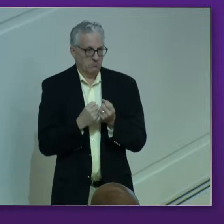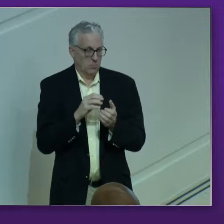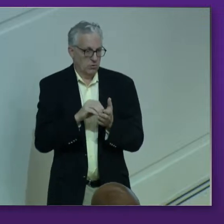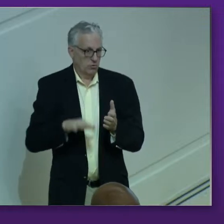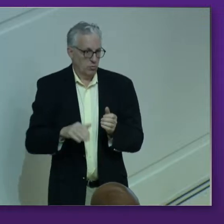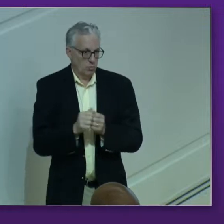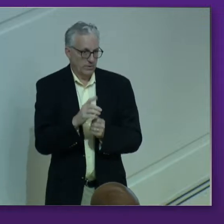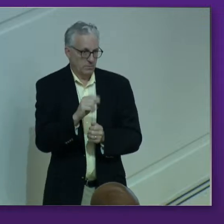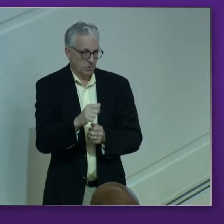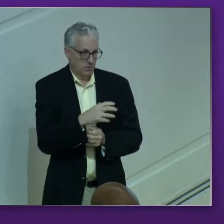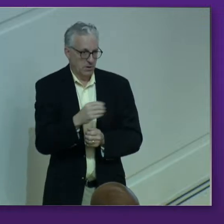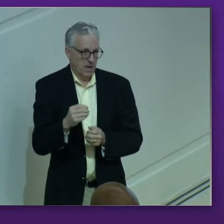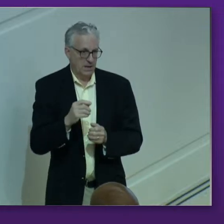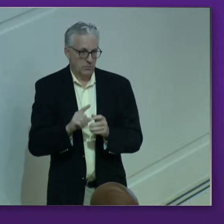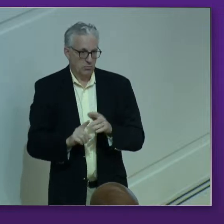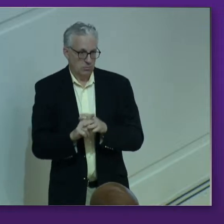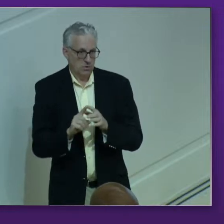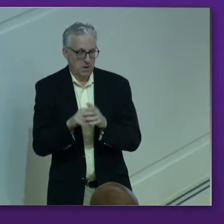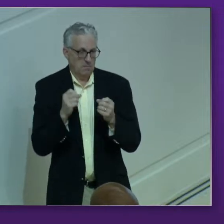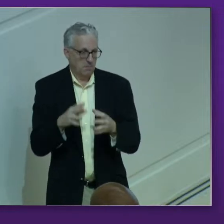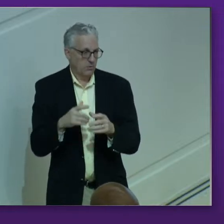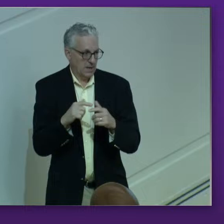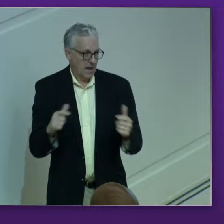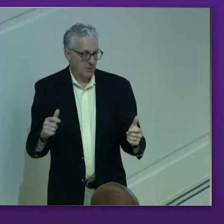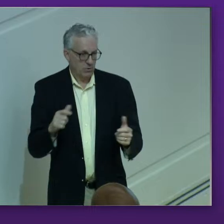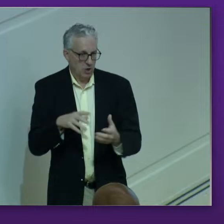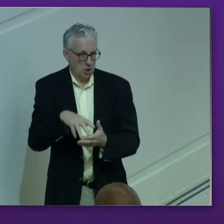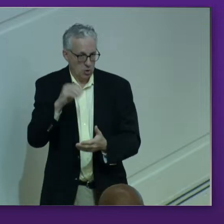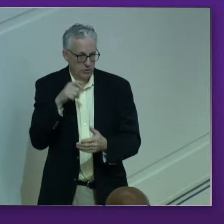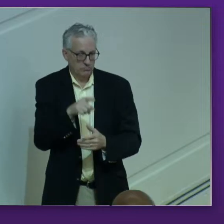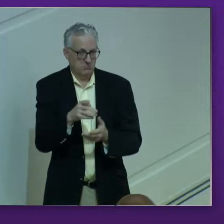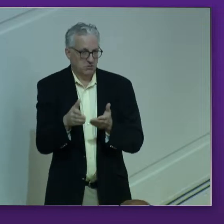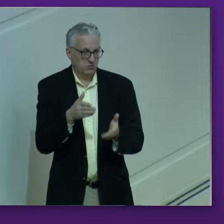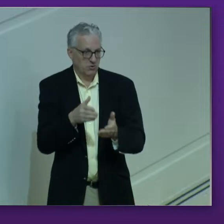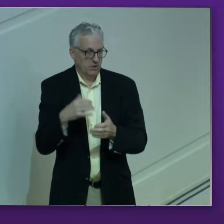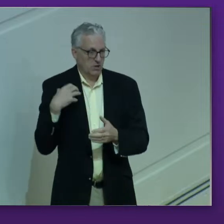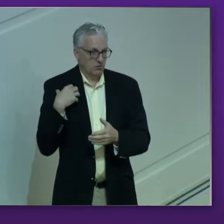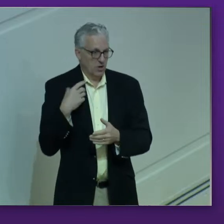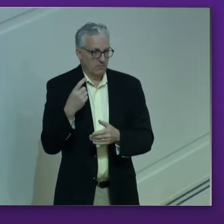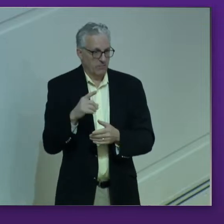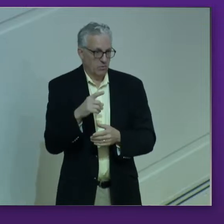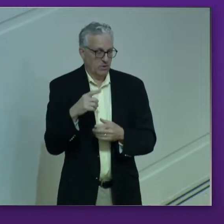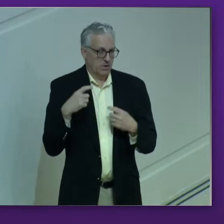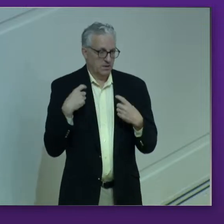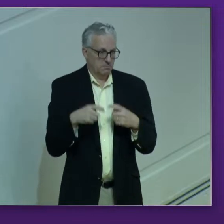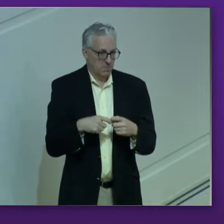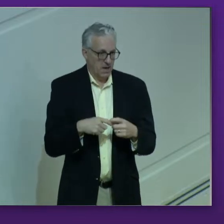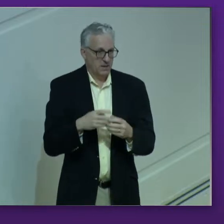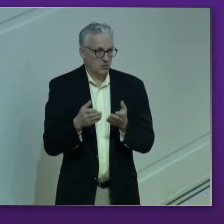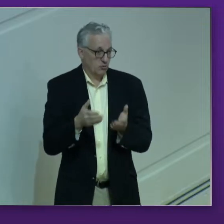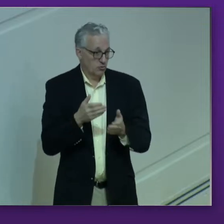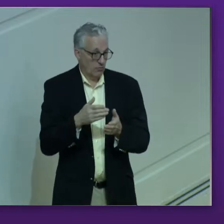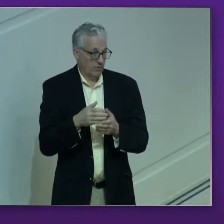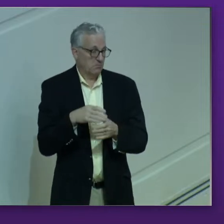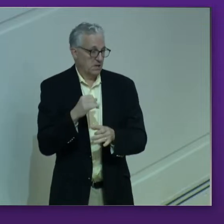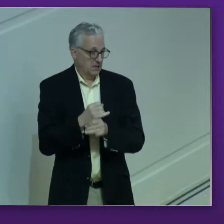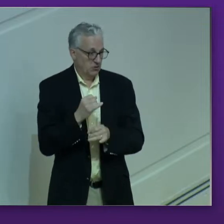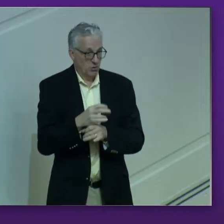SERVED AS A DISABILITY SUPPORT SERVICES COUNSELOR AND LED THE DEPARTMENT AS OF THE COLLEGE BY